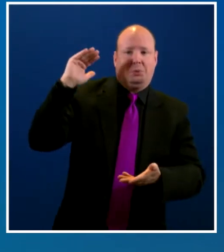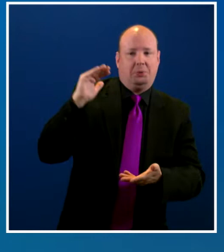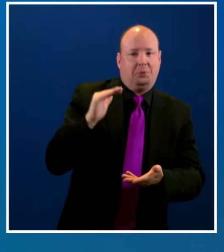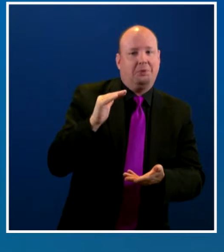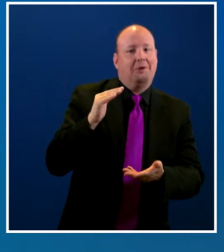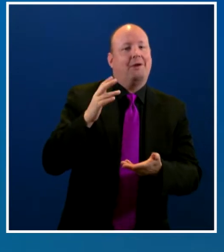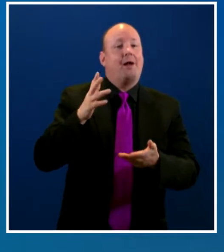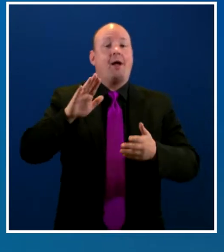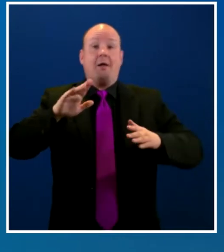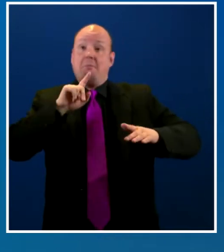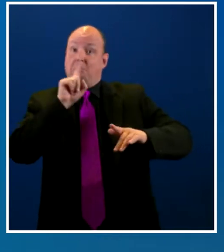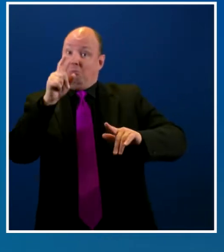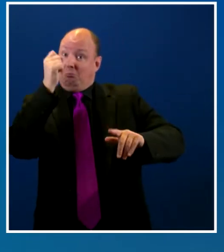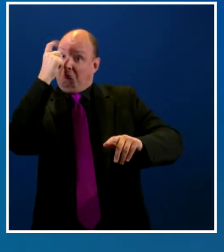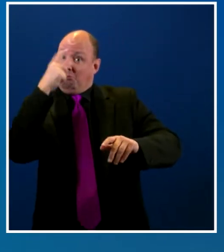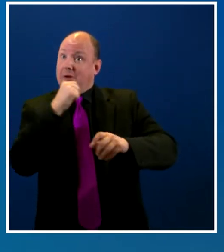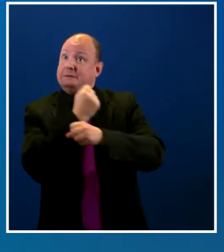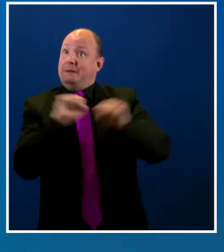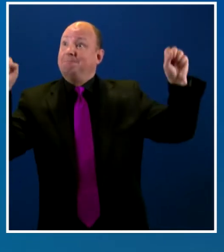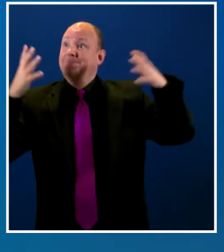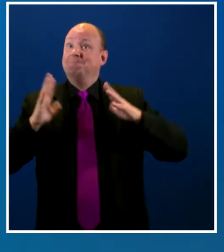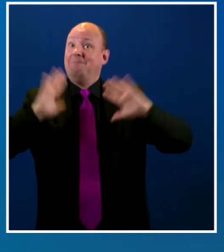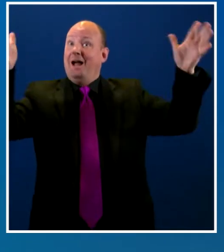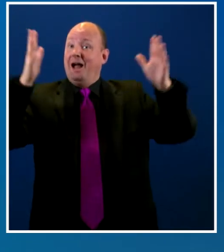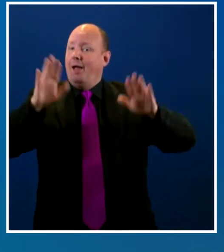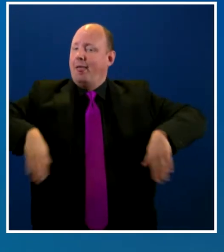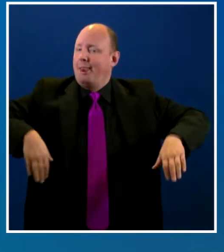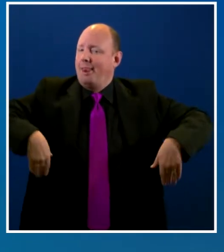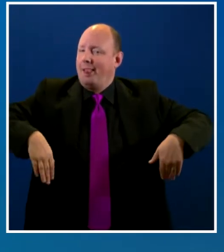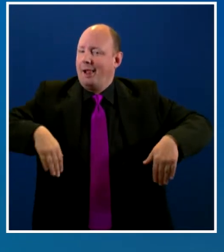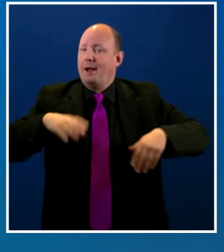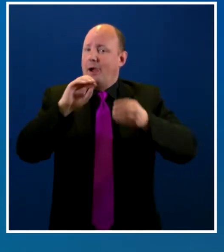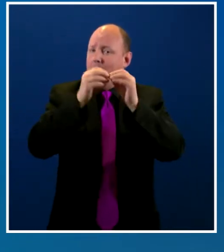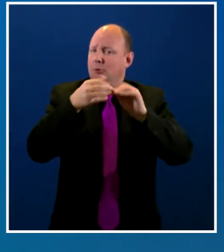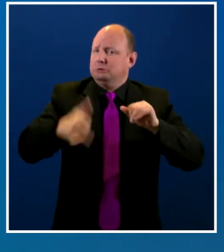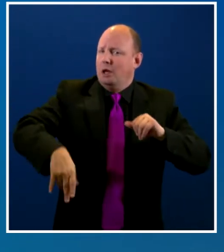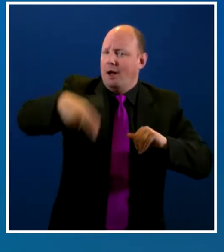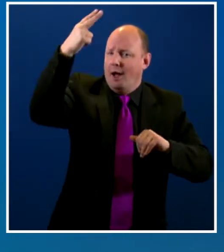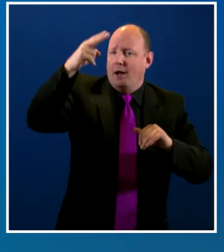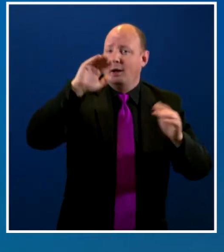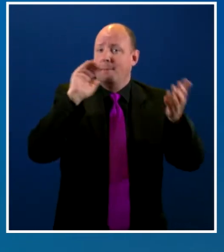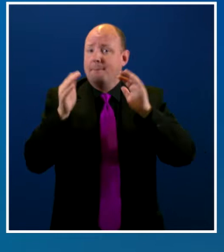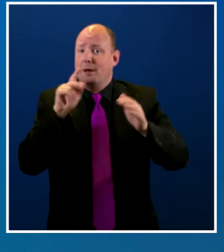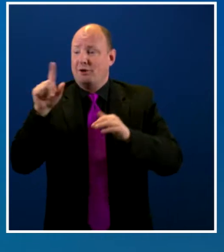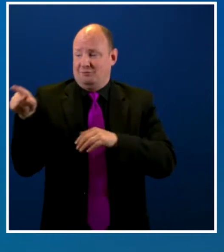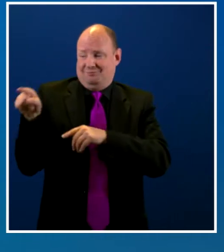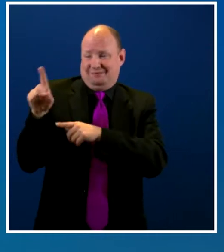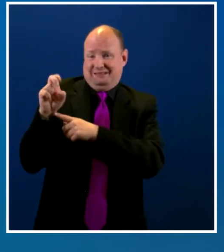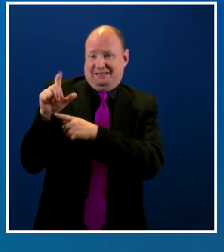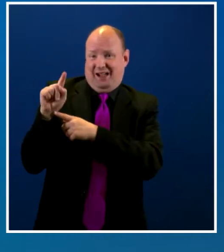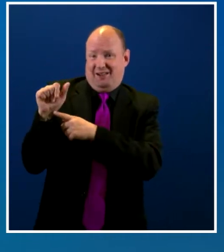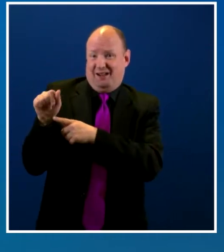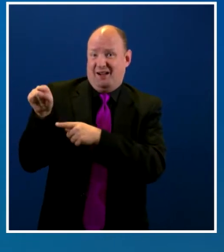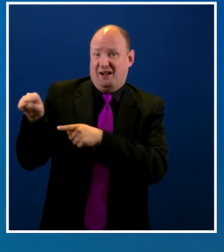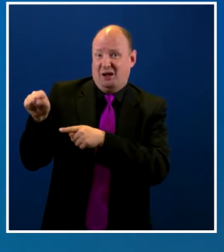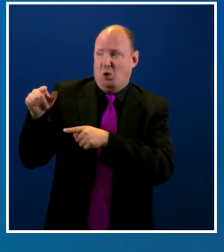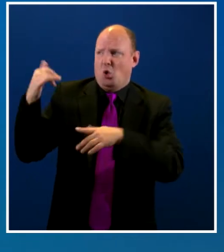Our COVID-19 case rate is still very high, about four times higher than it was during the peak of the Delta wave.